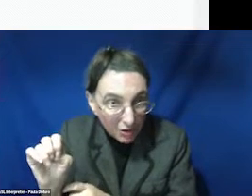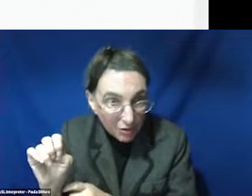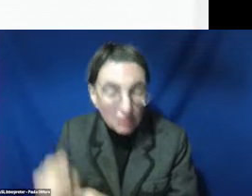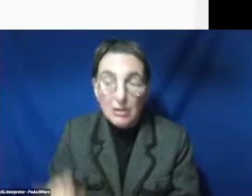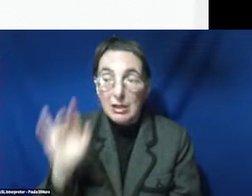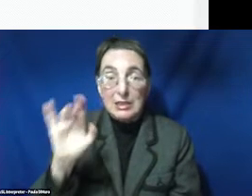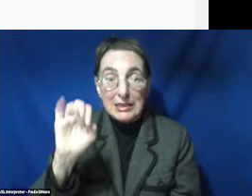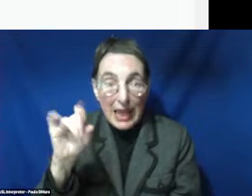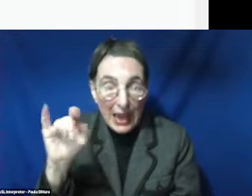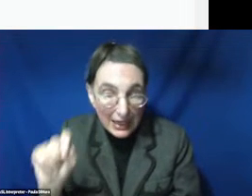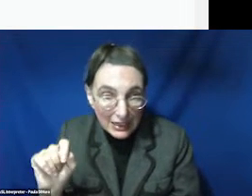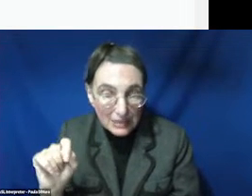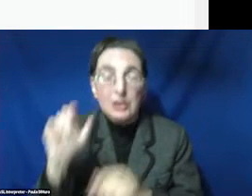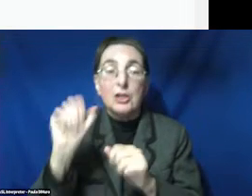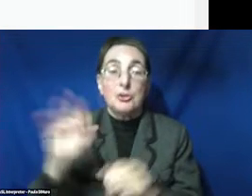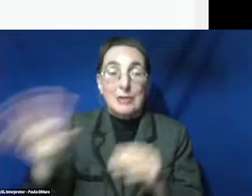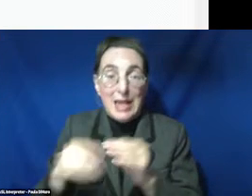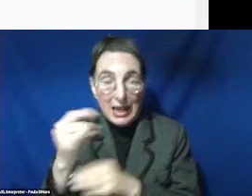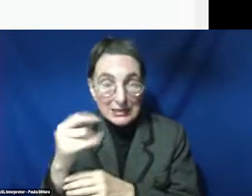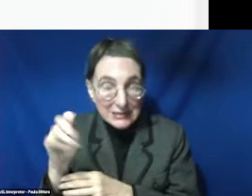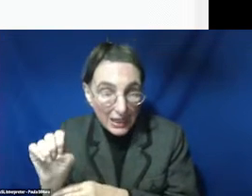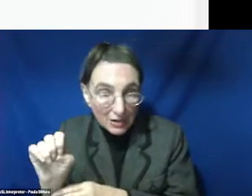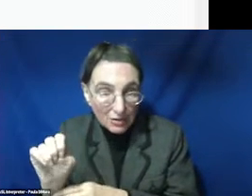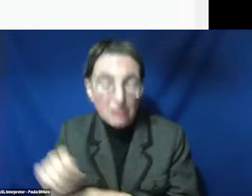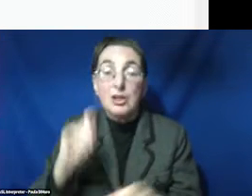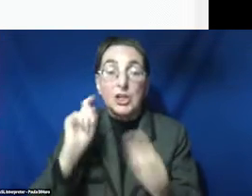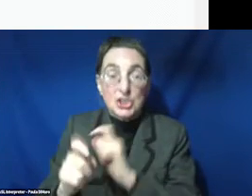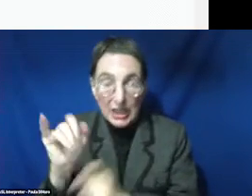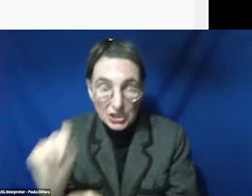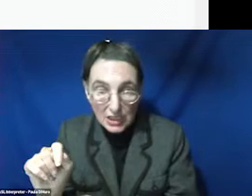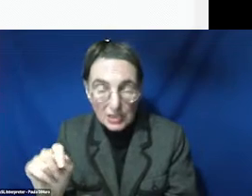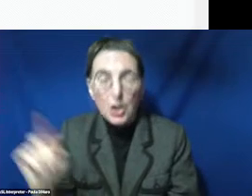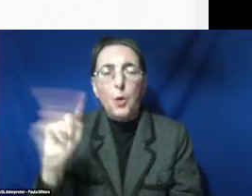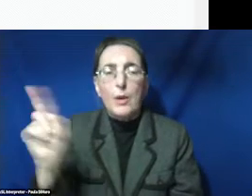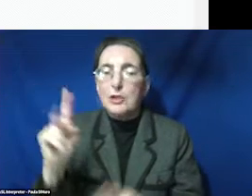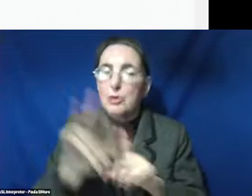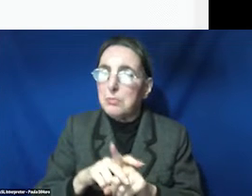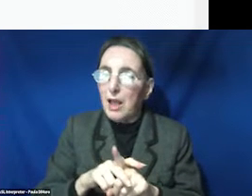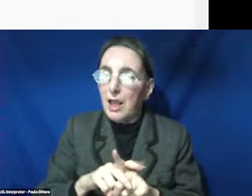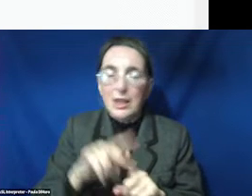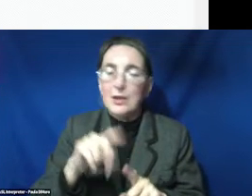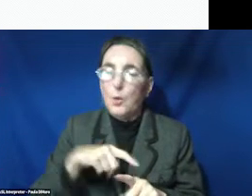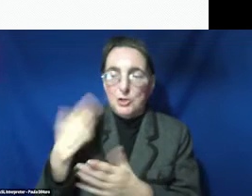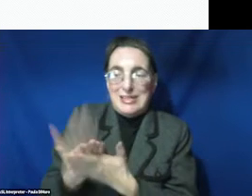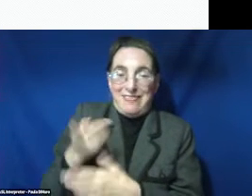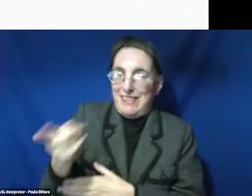You can modify that. And then Where to Apply: This is where something you can change once you get to here. So I'm going to go ahead and click this